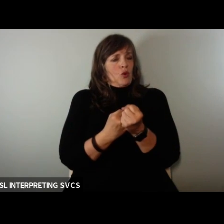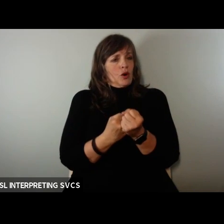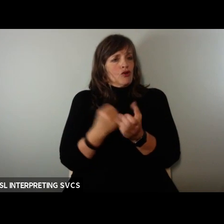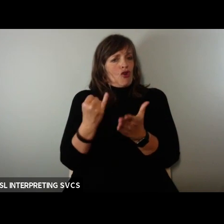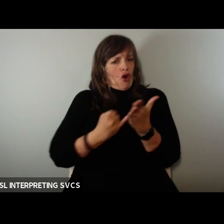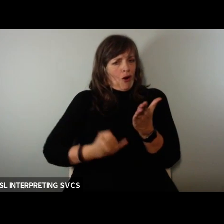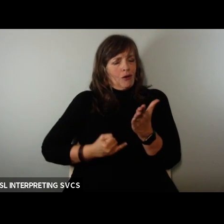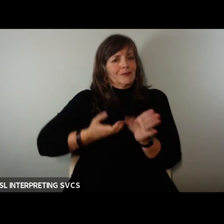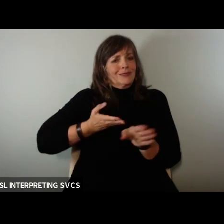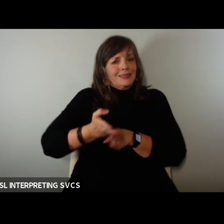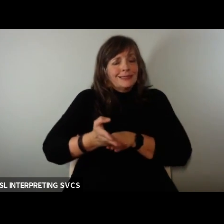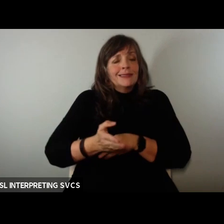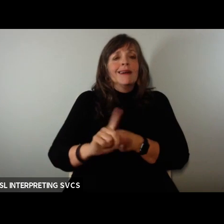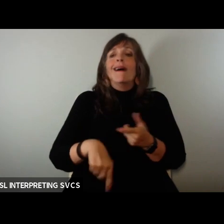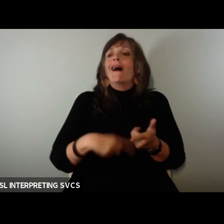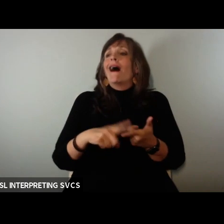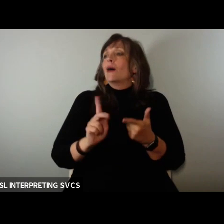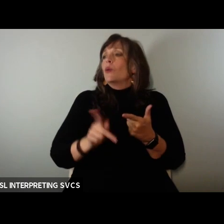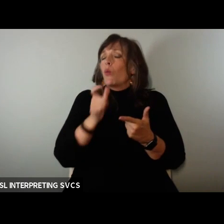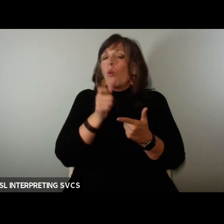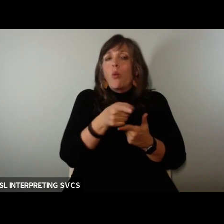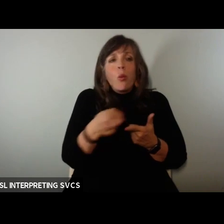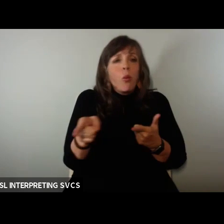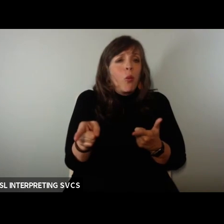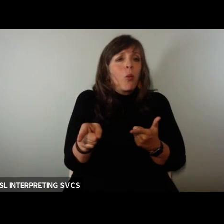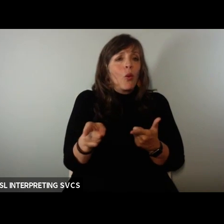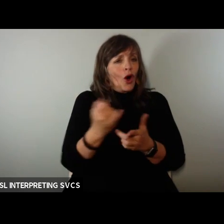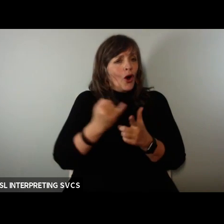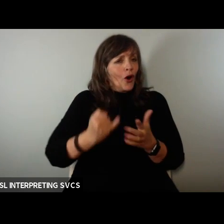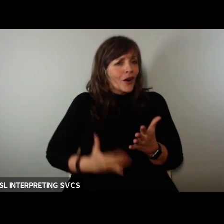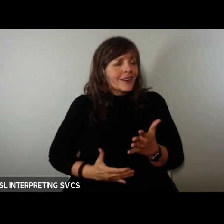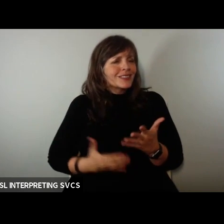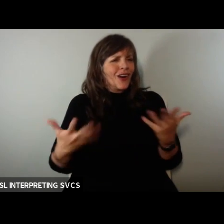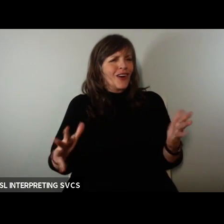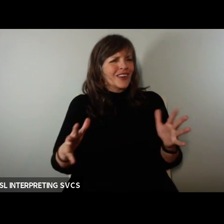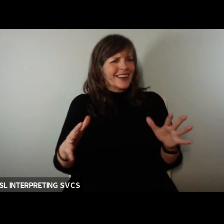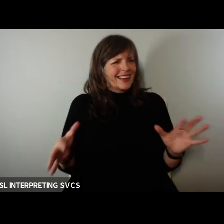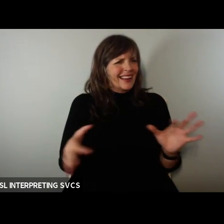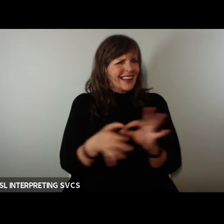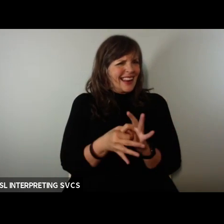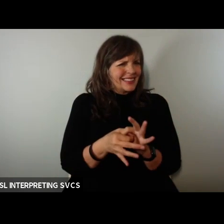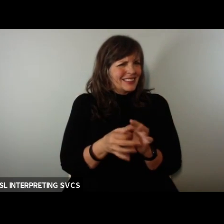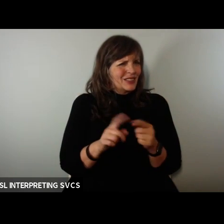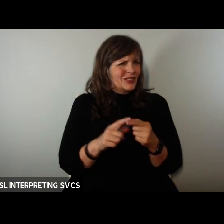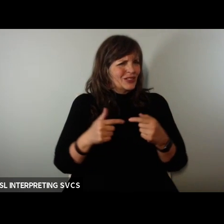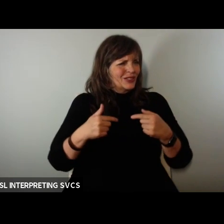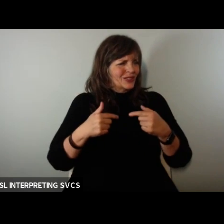and people who are artists are already kind of connected to you in a way.